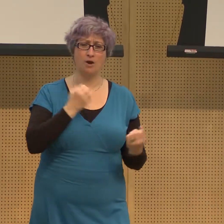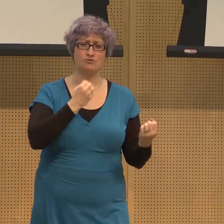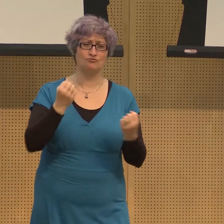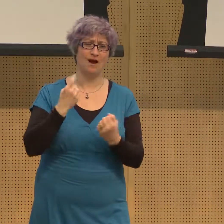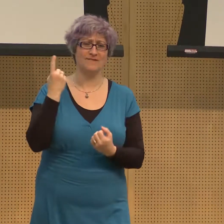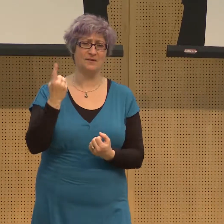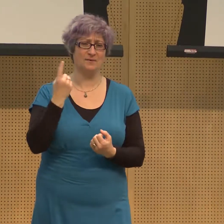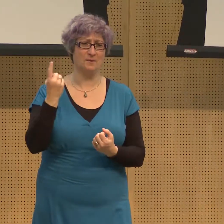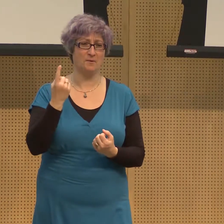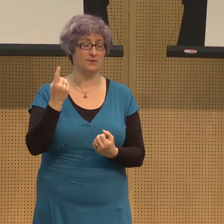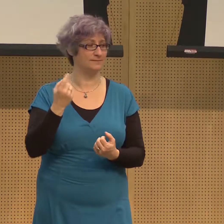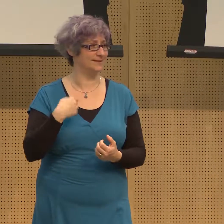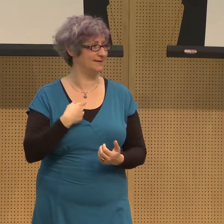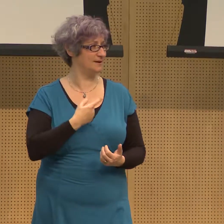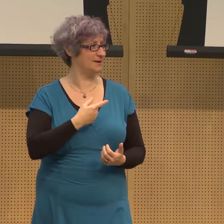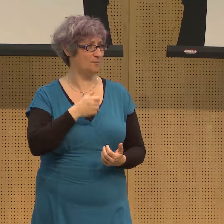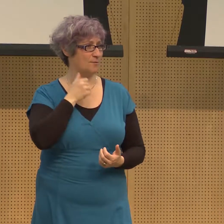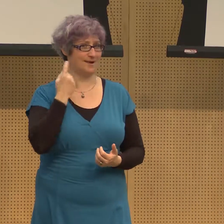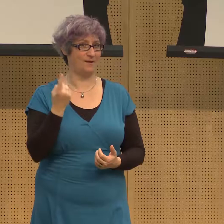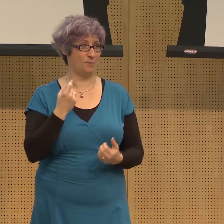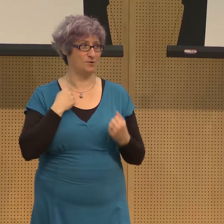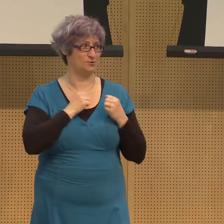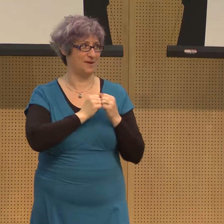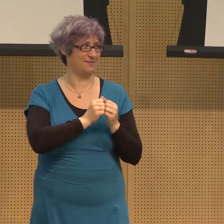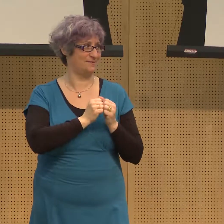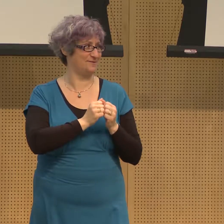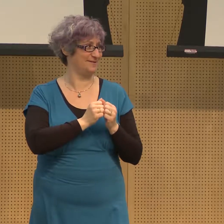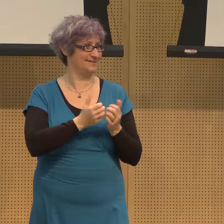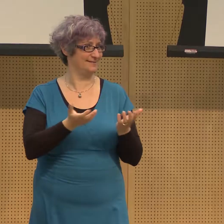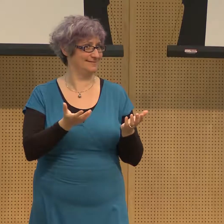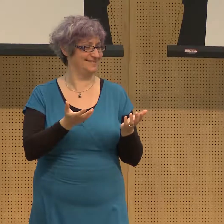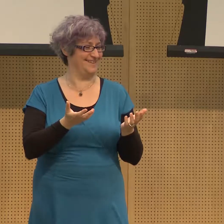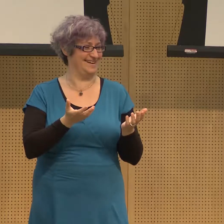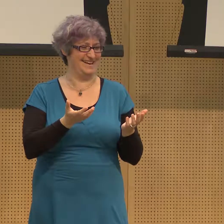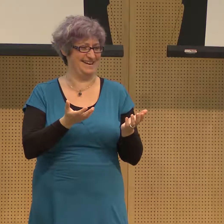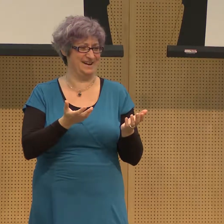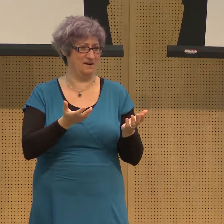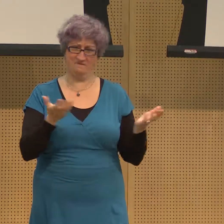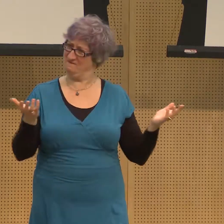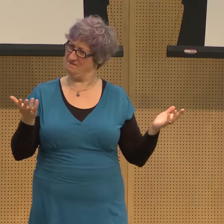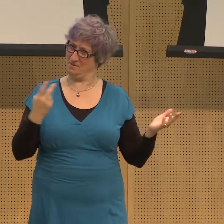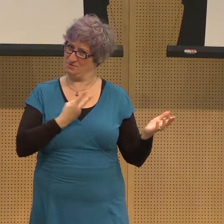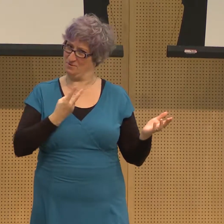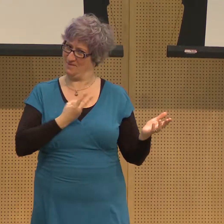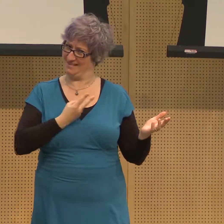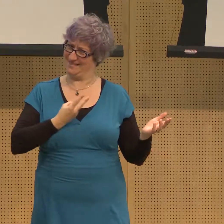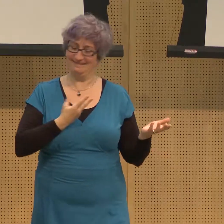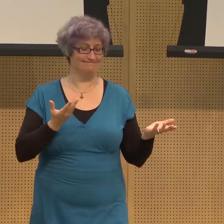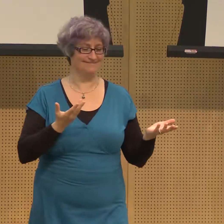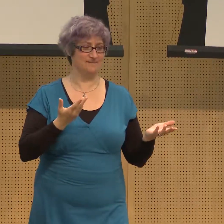Um, they would ask us why we would be driving on our own, and we would say that we're together, we're not alone.